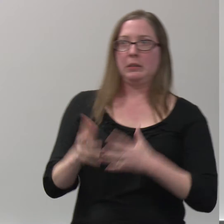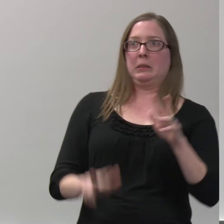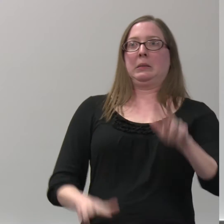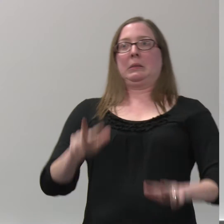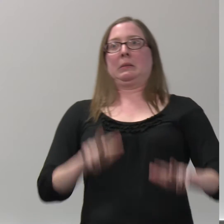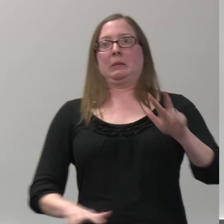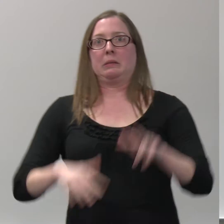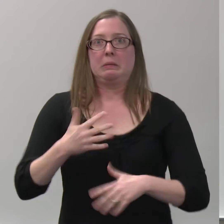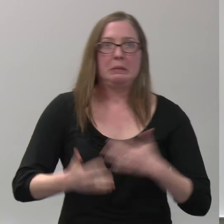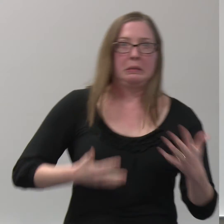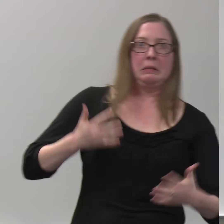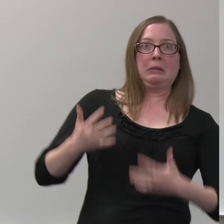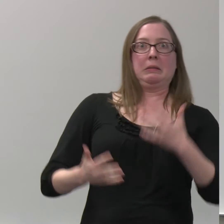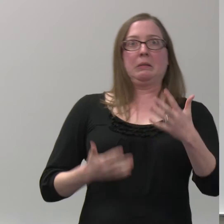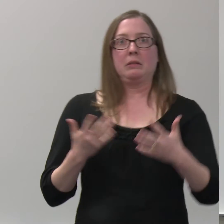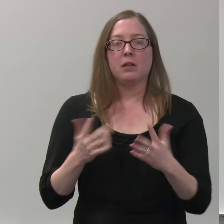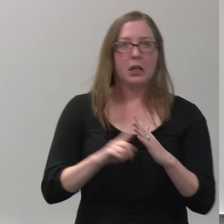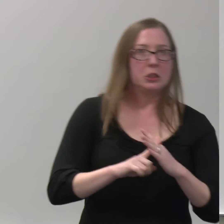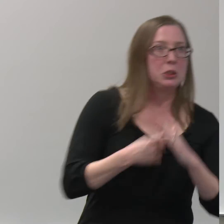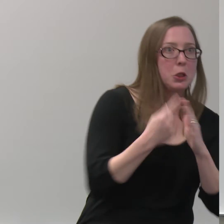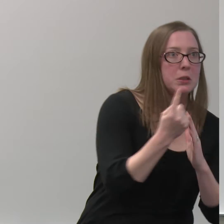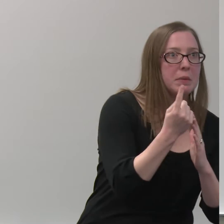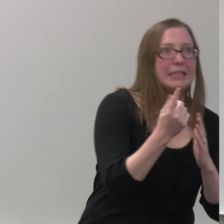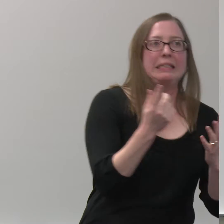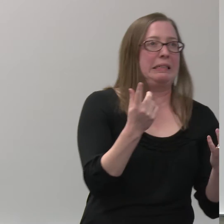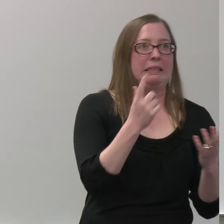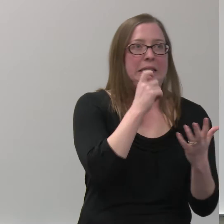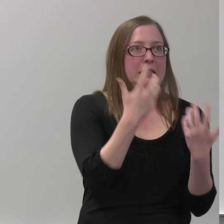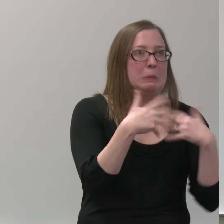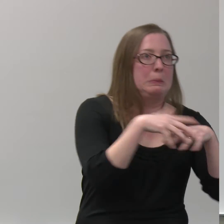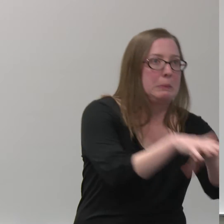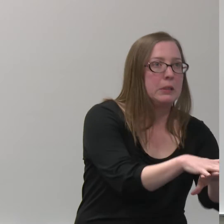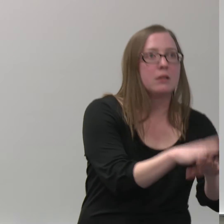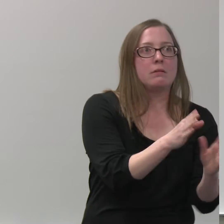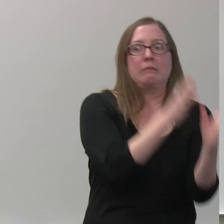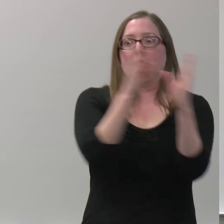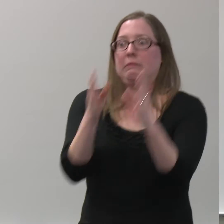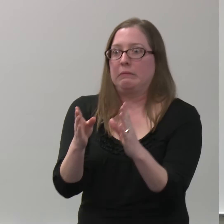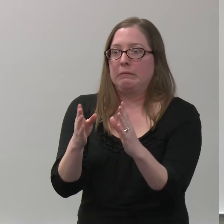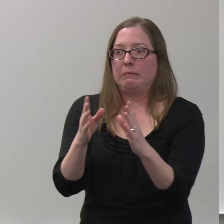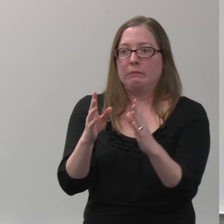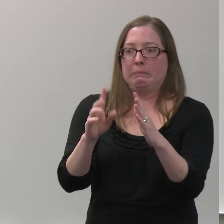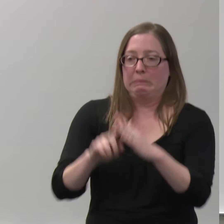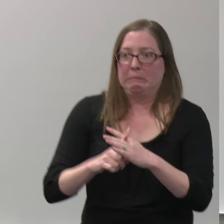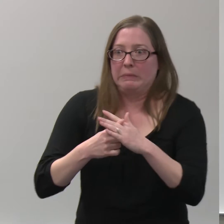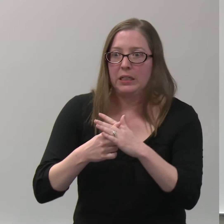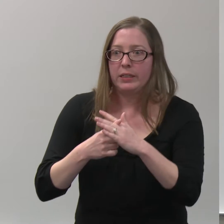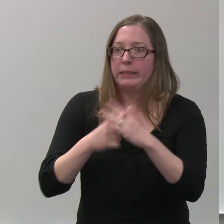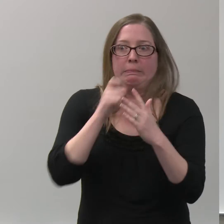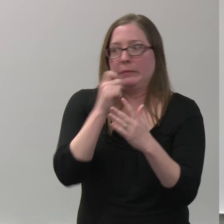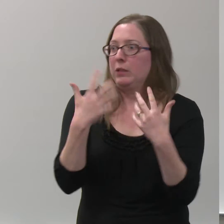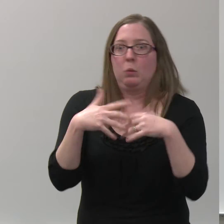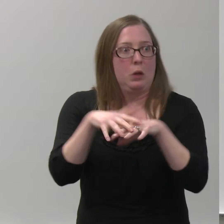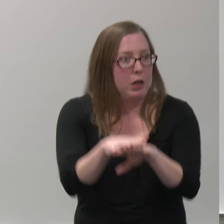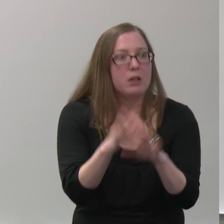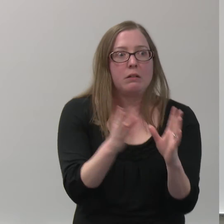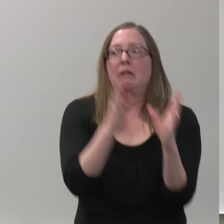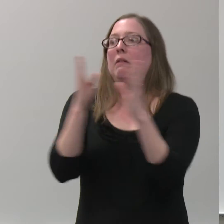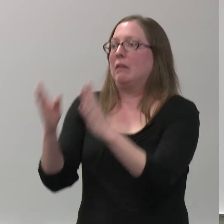as a graduate student, a lot of false starts, a lot of things that didn't work, but, again, the key to graduate school, I think,